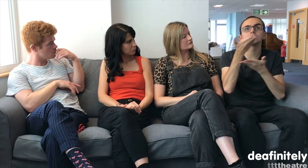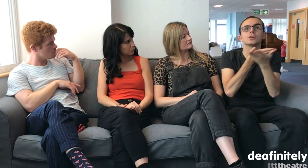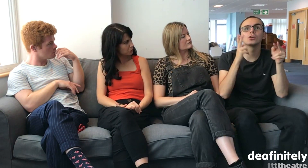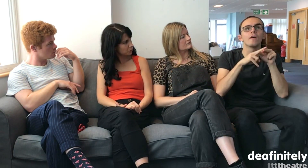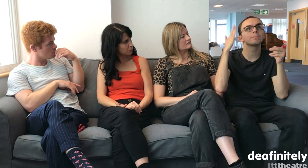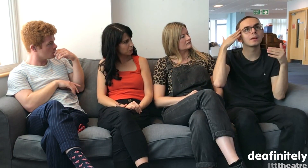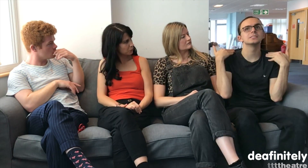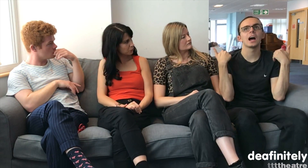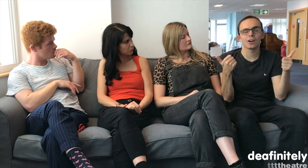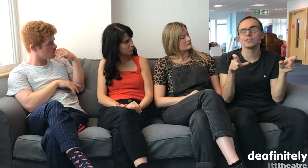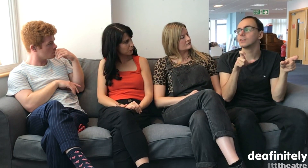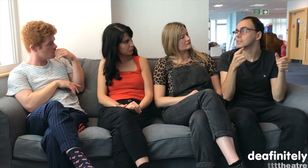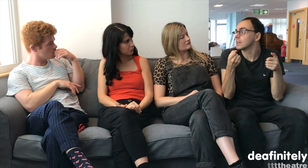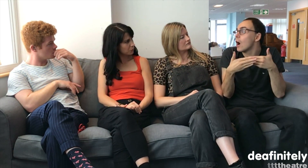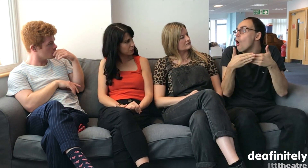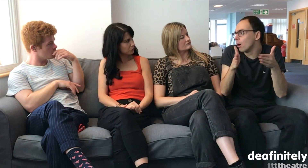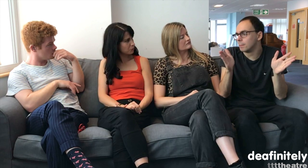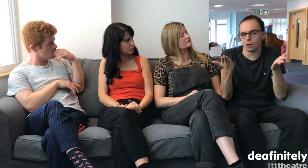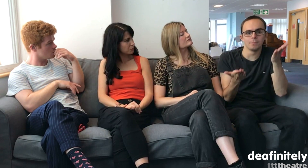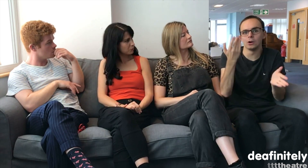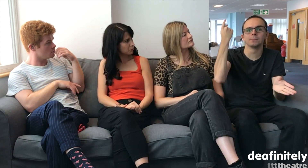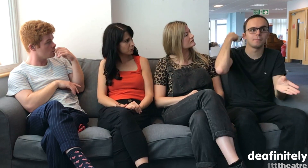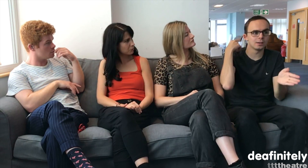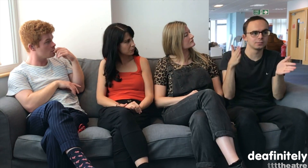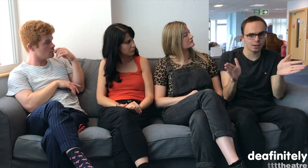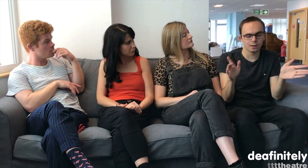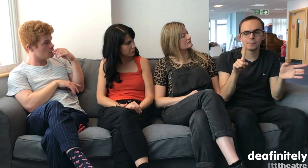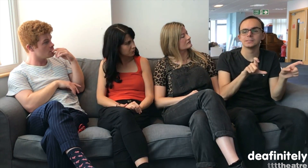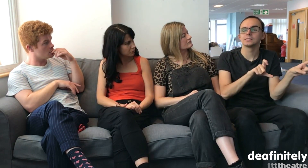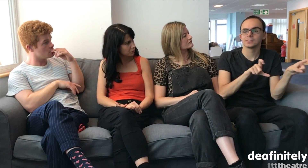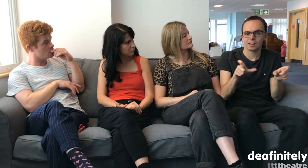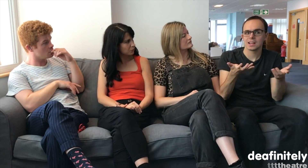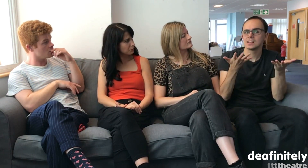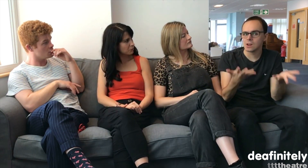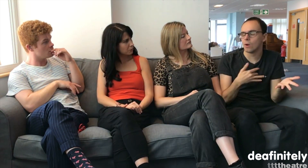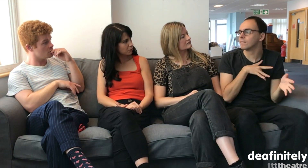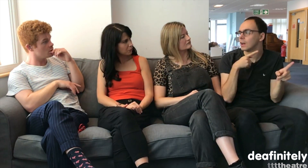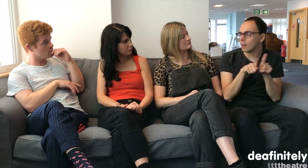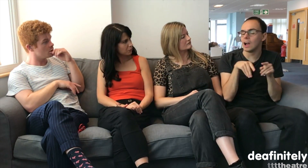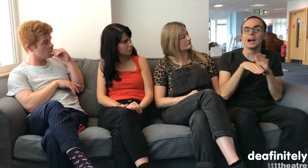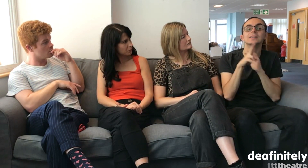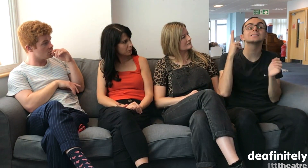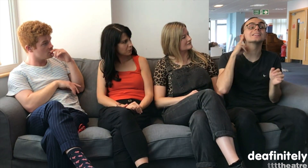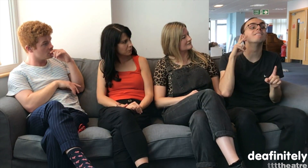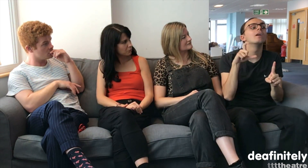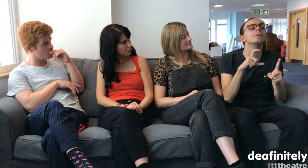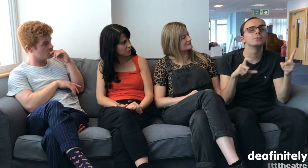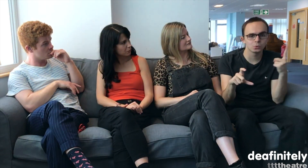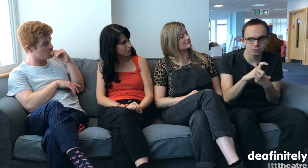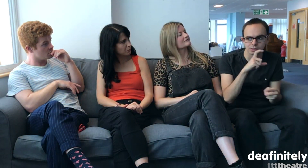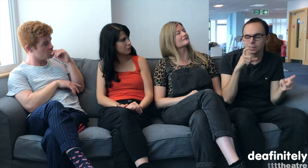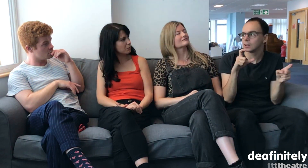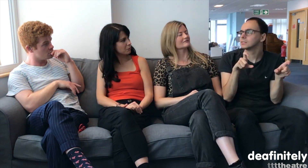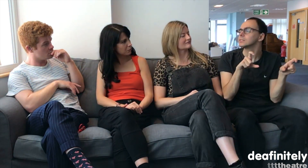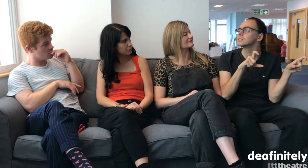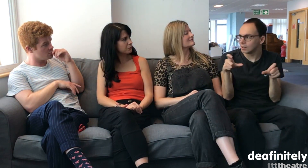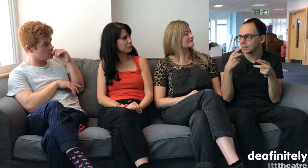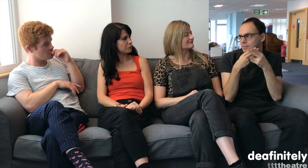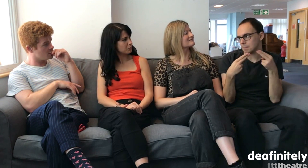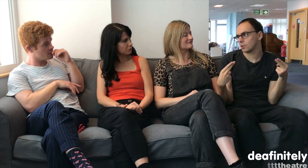opening up a discussion about mental health not obviously this has happened but it wasn't happening back then and certainly for the deaf community it's